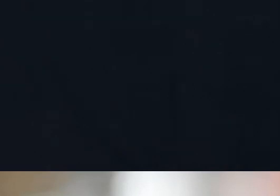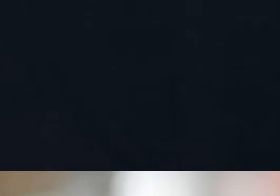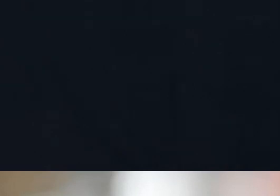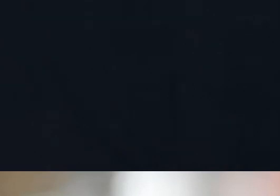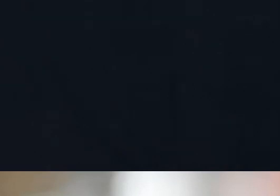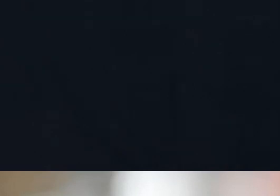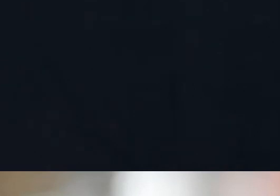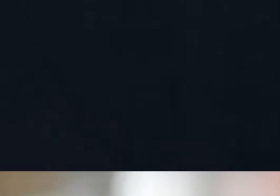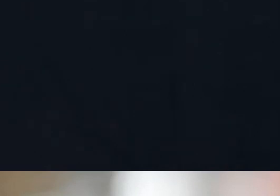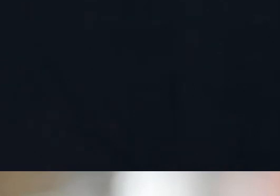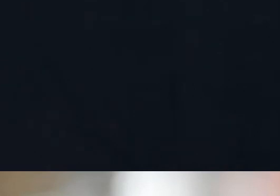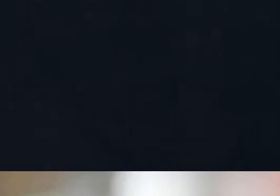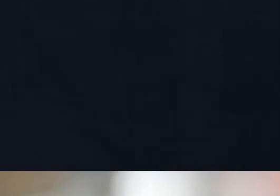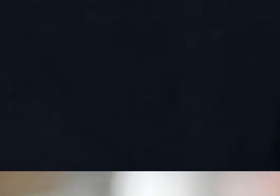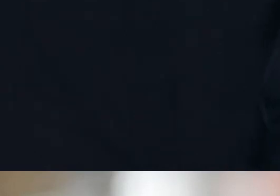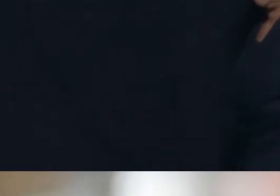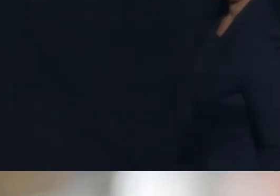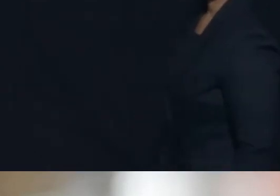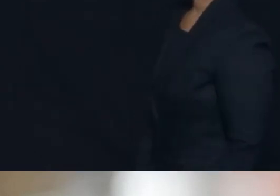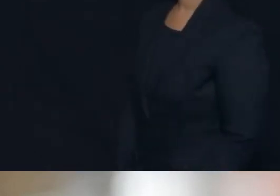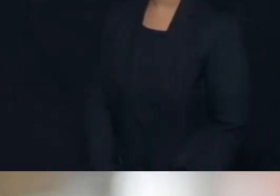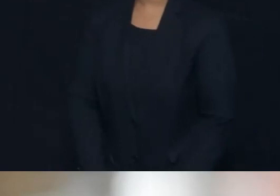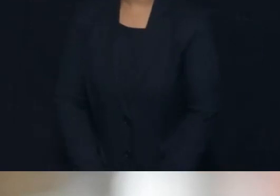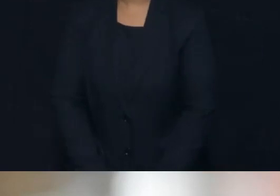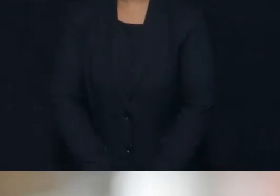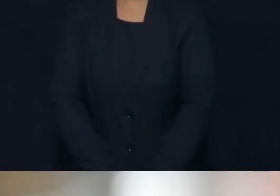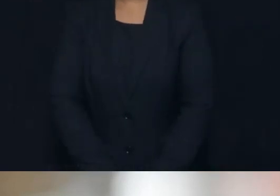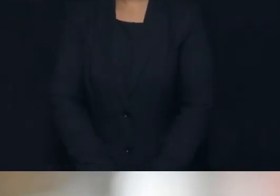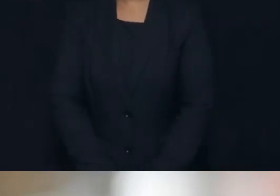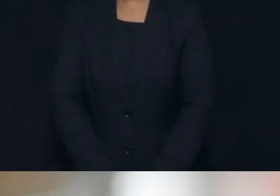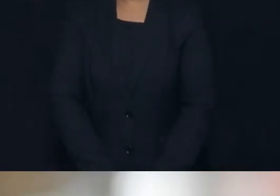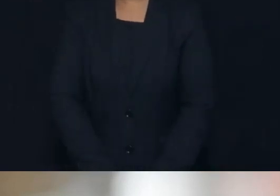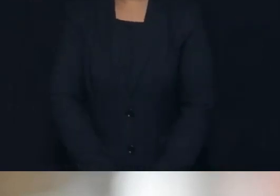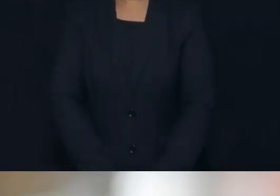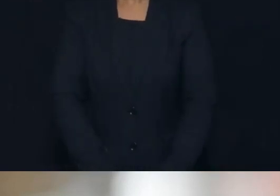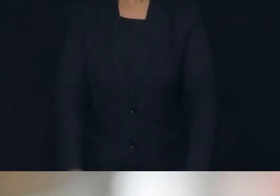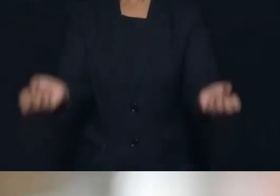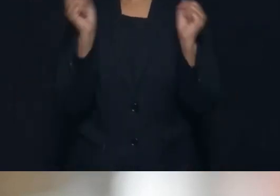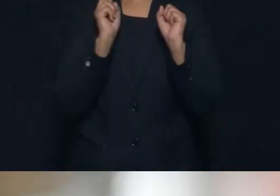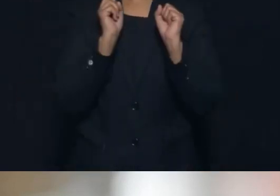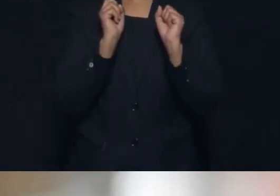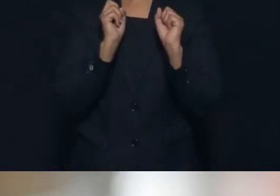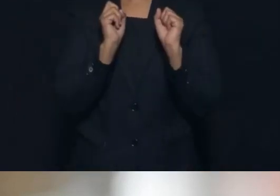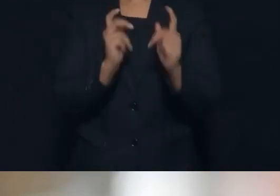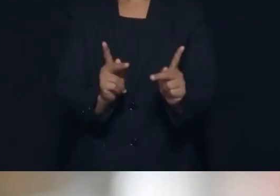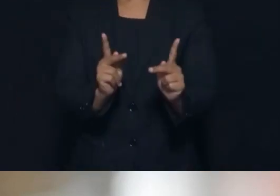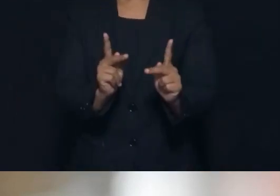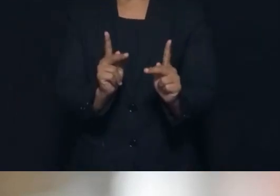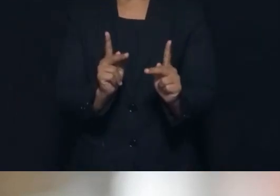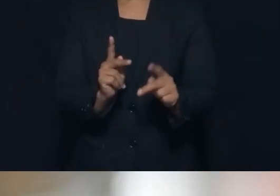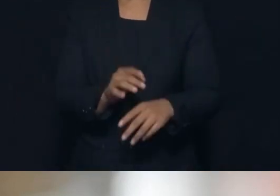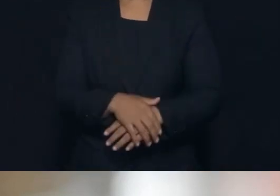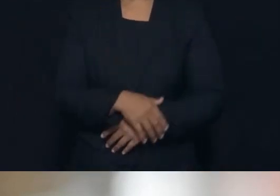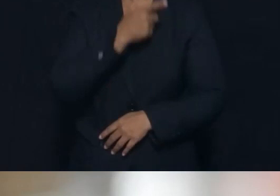individual possibility to adaptation and adjustment according the CRPD?